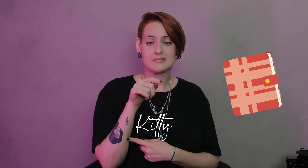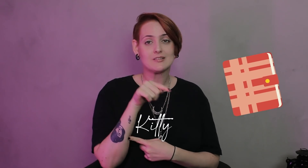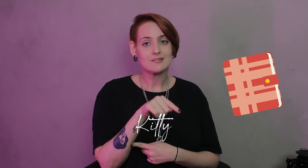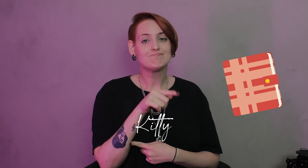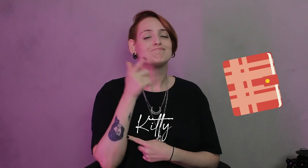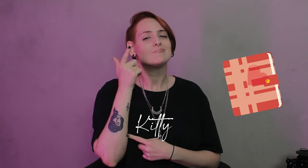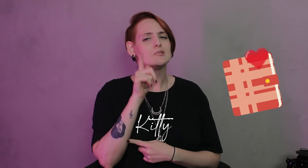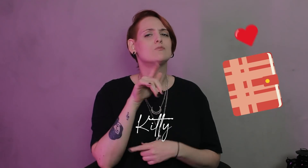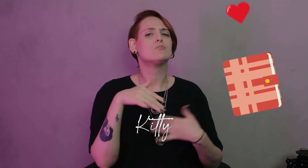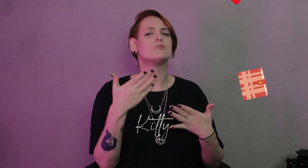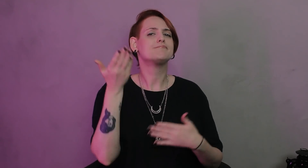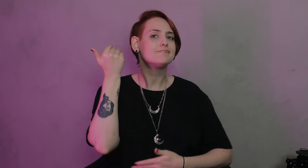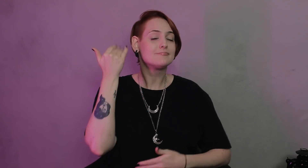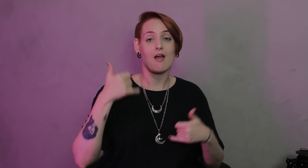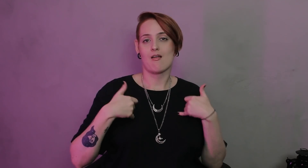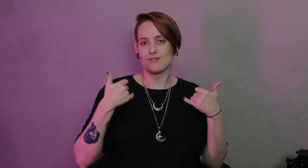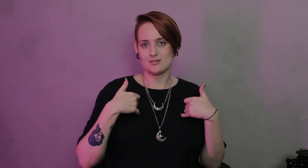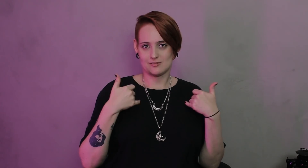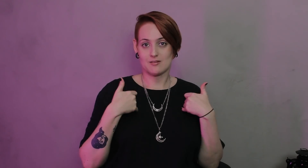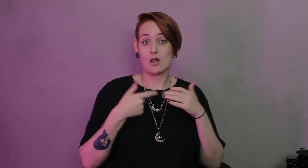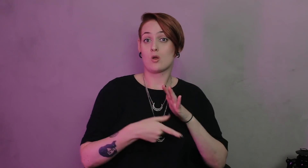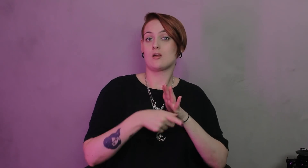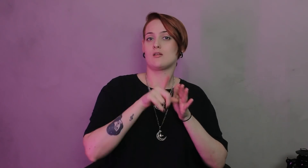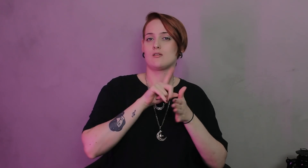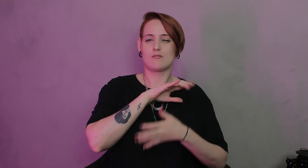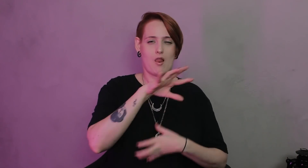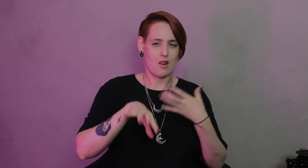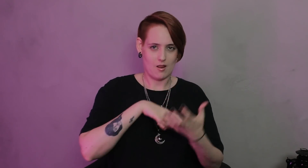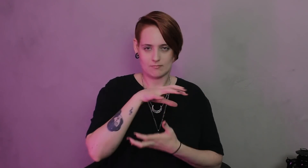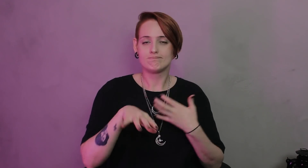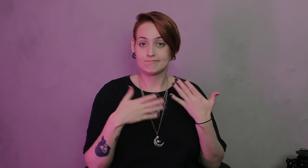which she got for her birthday before it all happened.